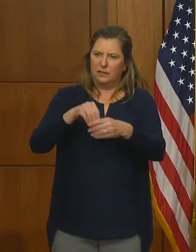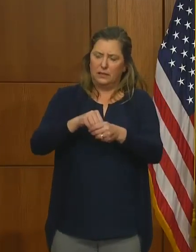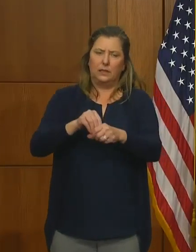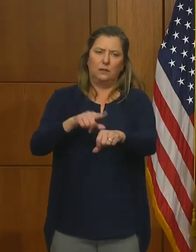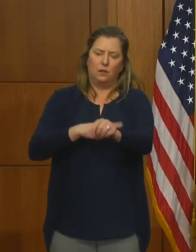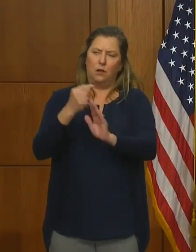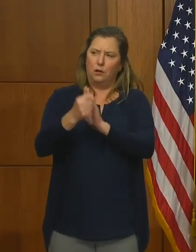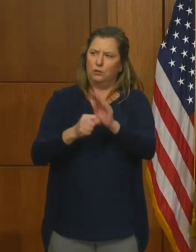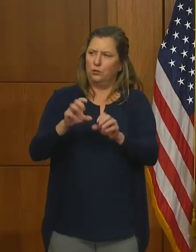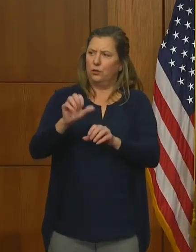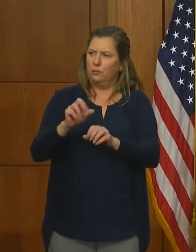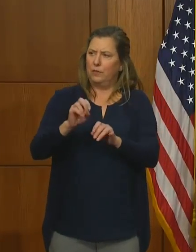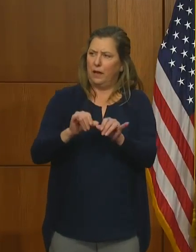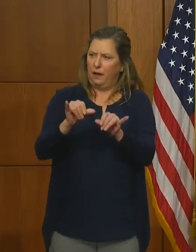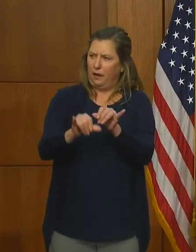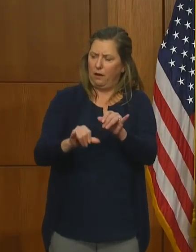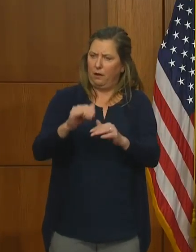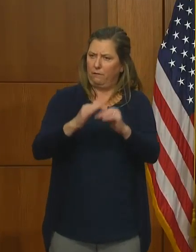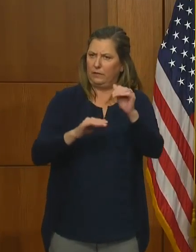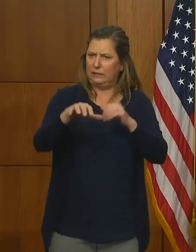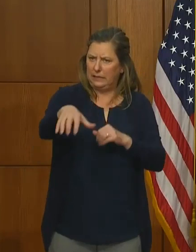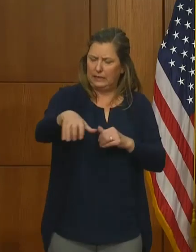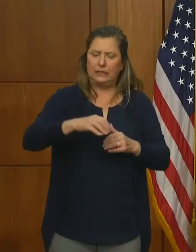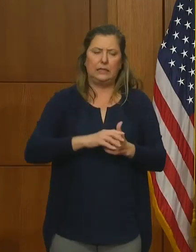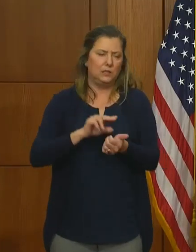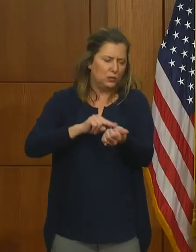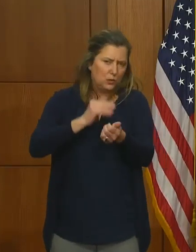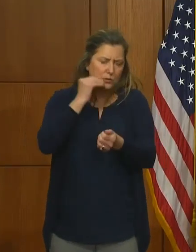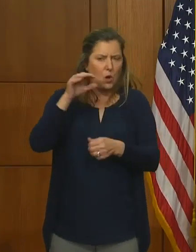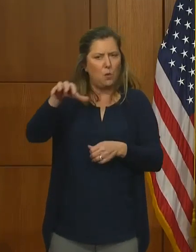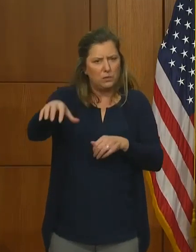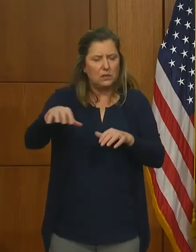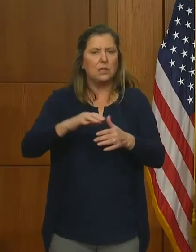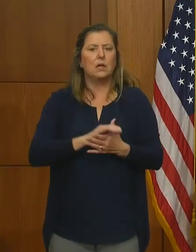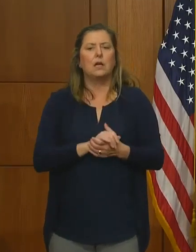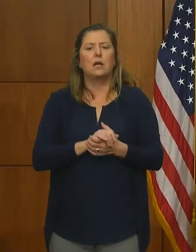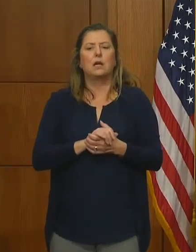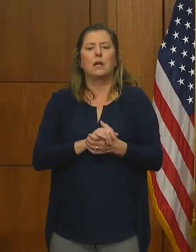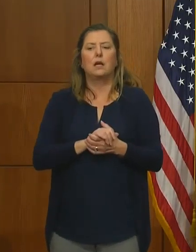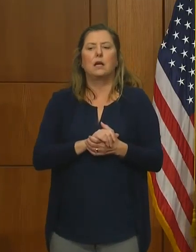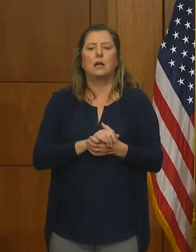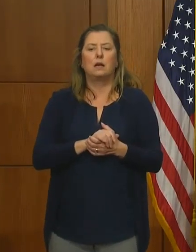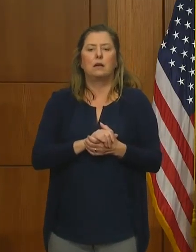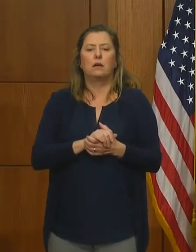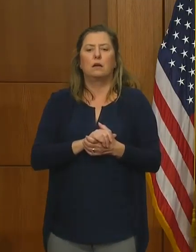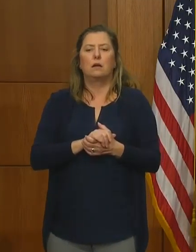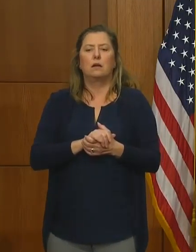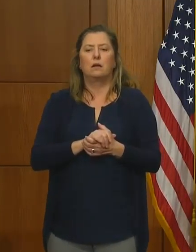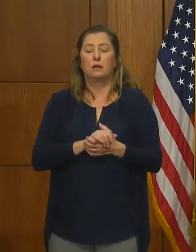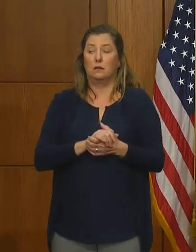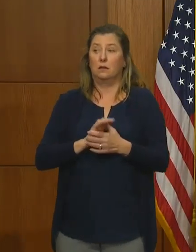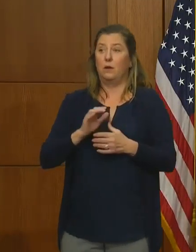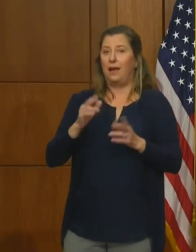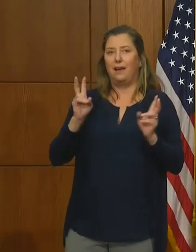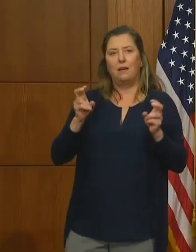QUESTIONS ABOUT THE NUMBER OF DEATHS ATTRIBUTED TO LONG TERM